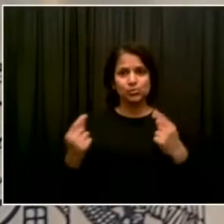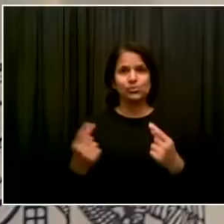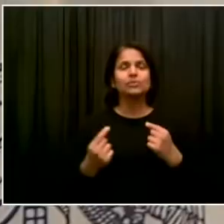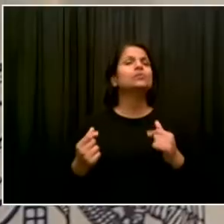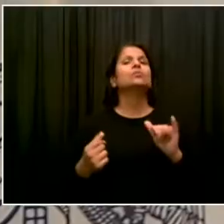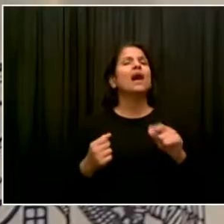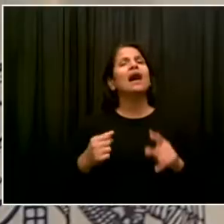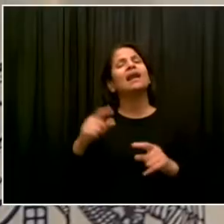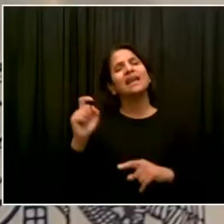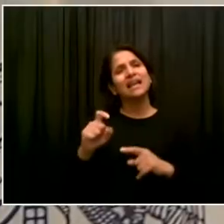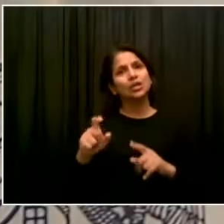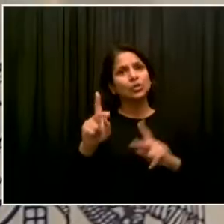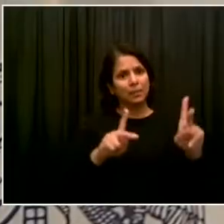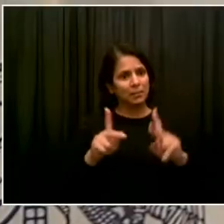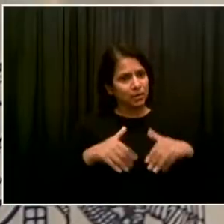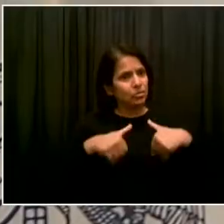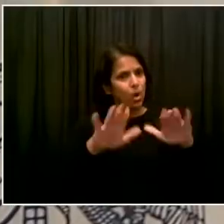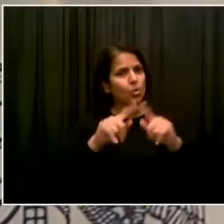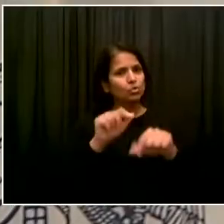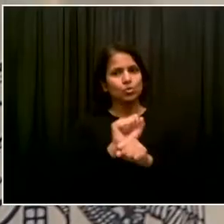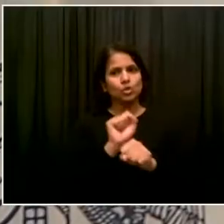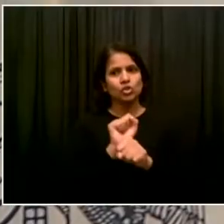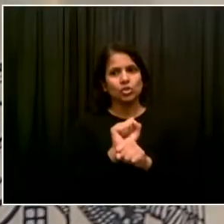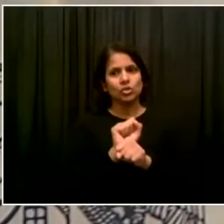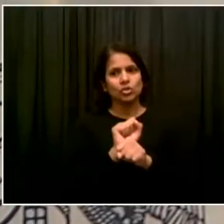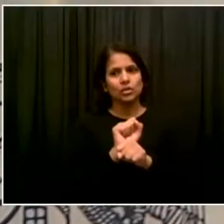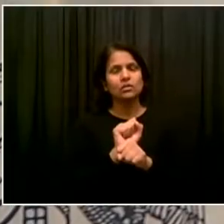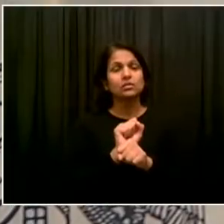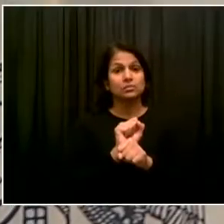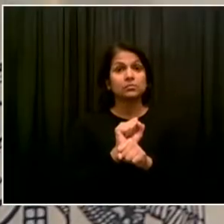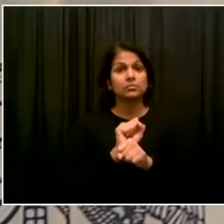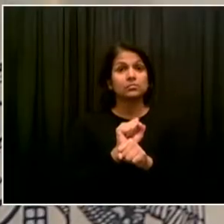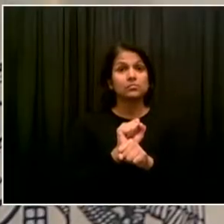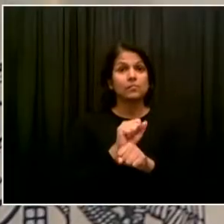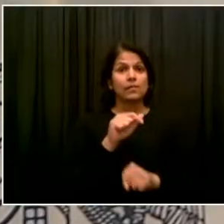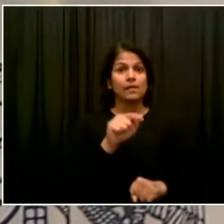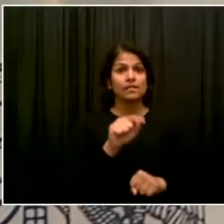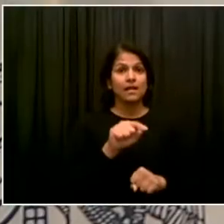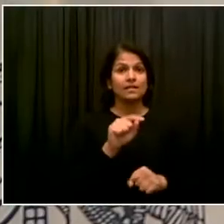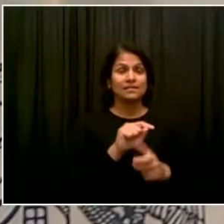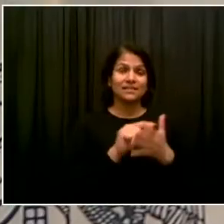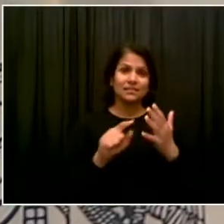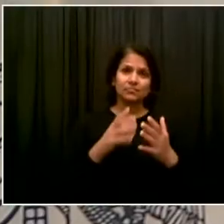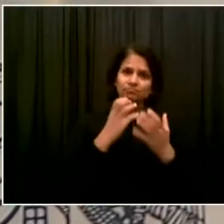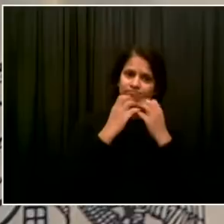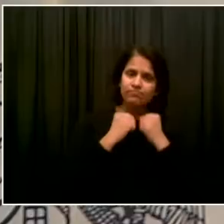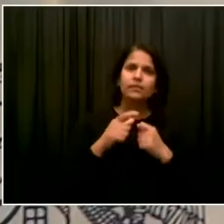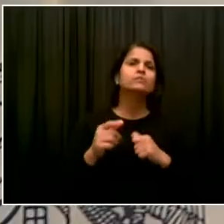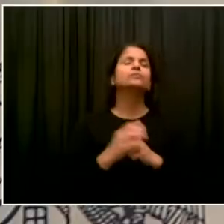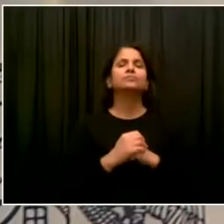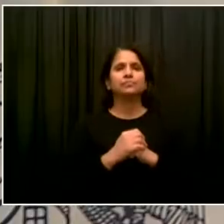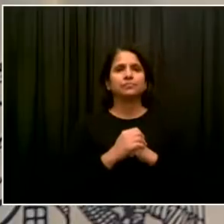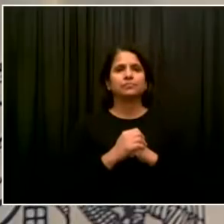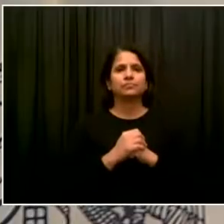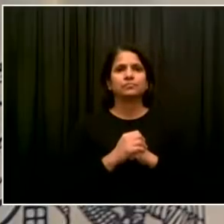MOMENT, ESPECIALLY O T SERVE FELLOW NEW YORKERS DO EVERYTHING THAT NEW YORKES RNEED TO GET THROUGH